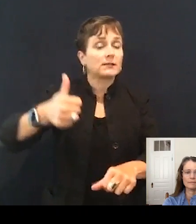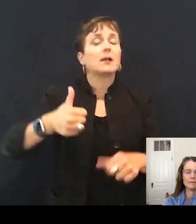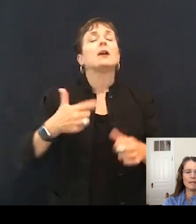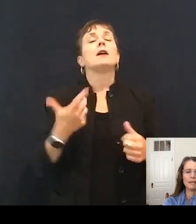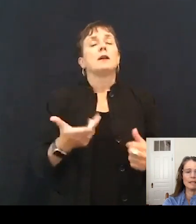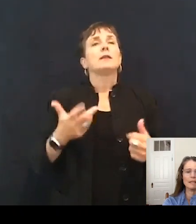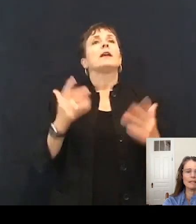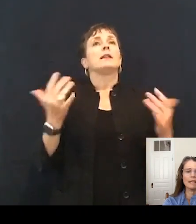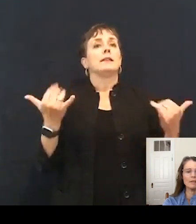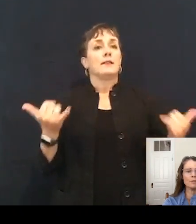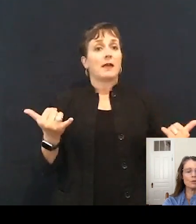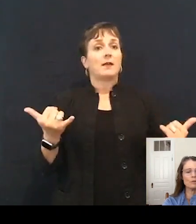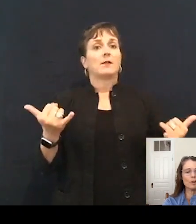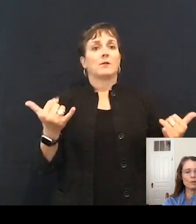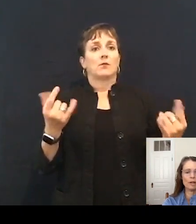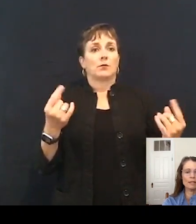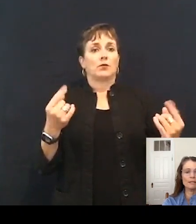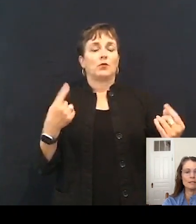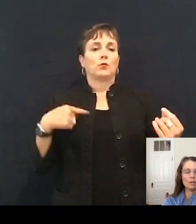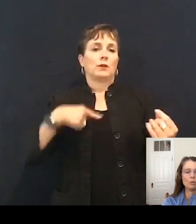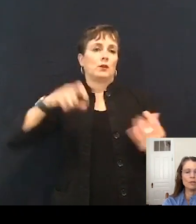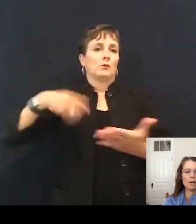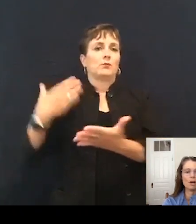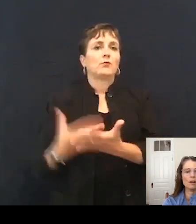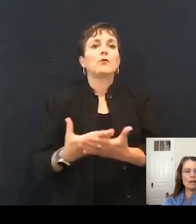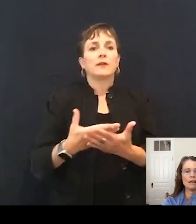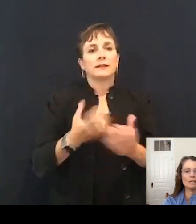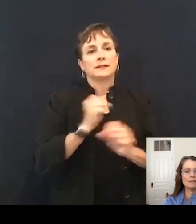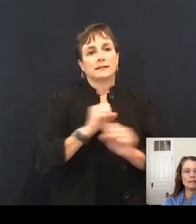In aim two of our grant, we are identifying USH1C